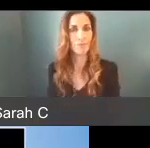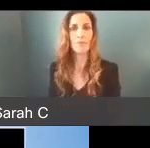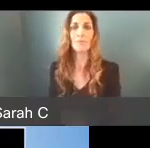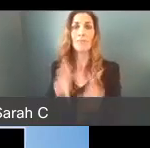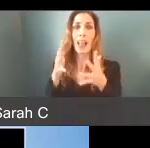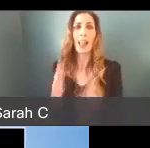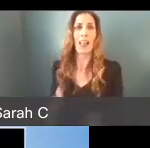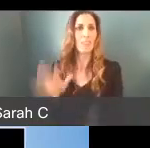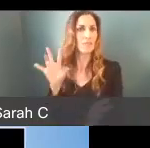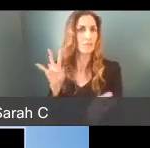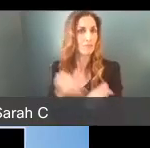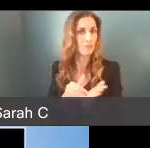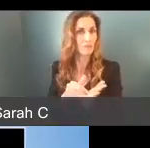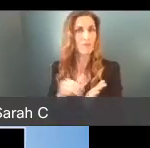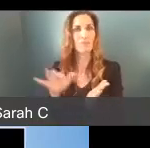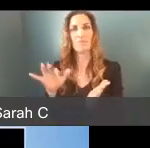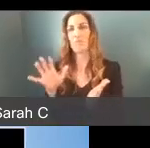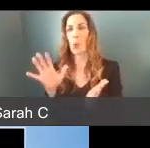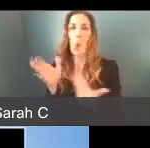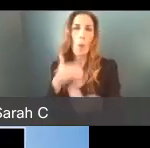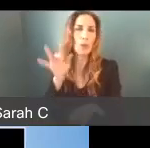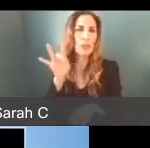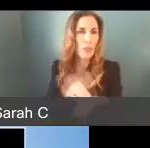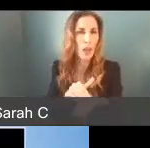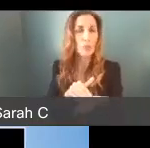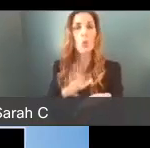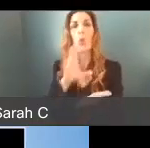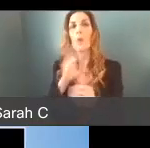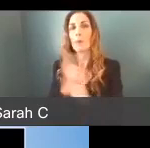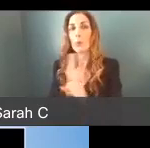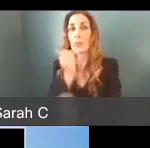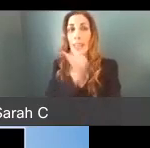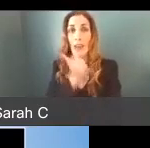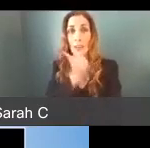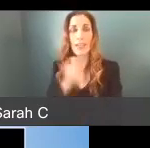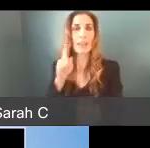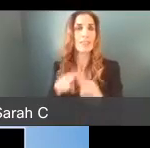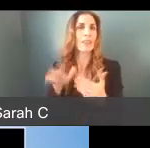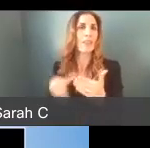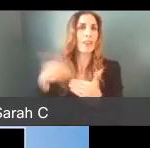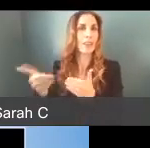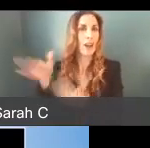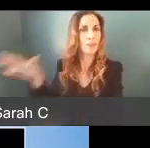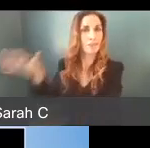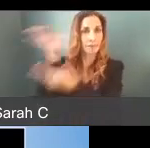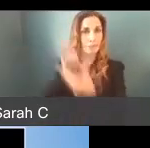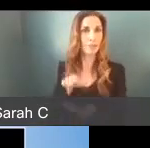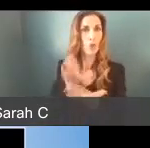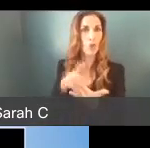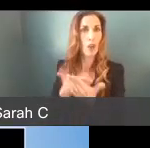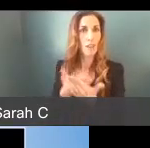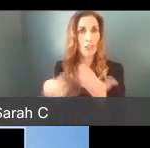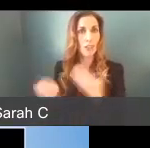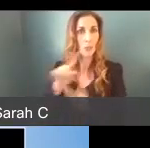first doses left, which will be used each day until our next delivery comes next week. As you can see